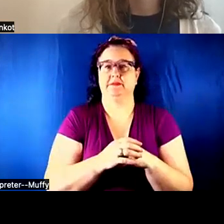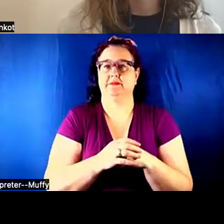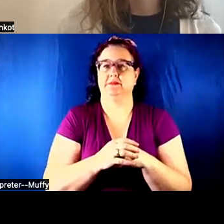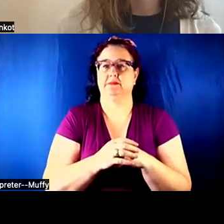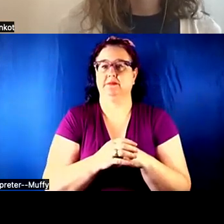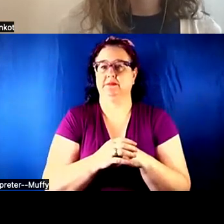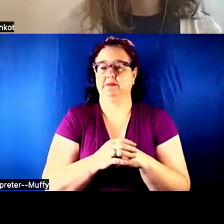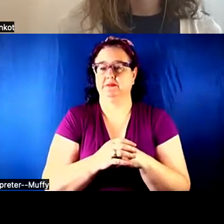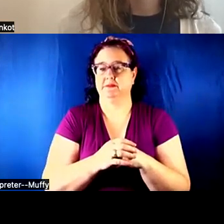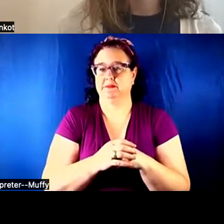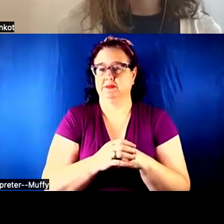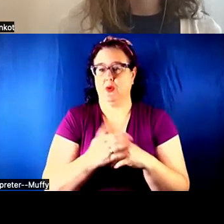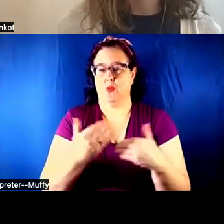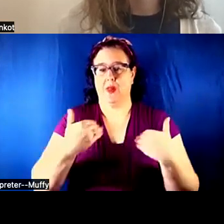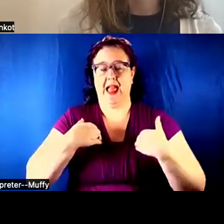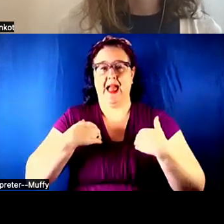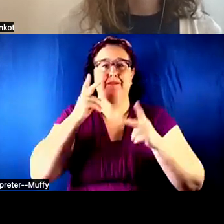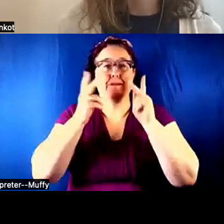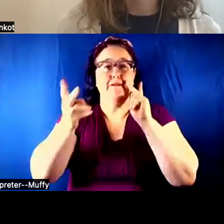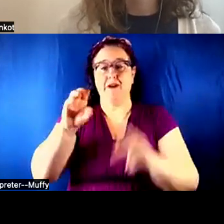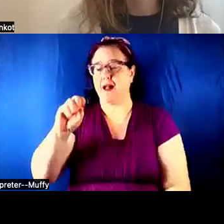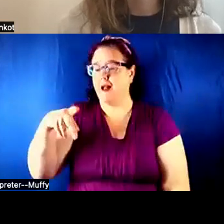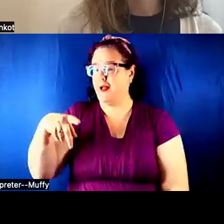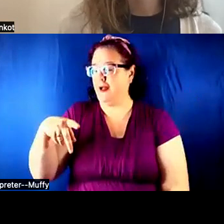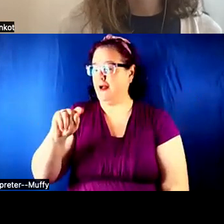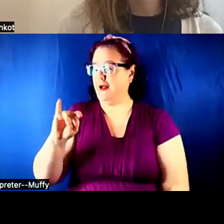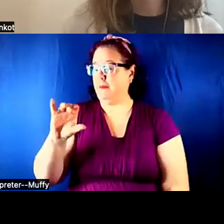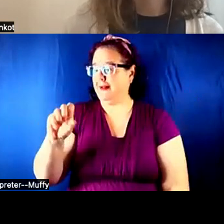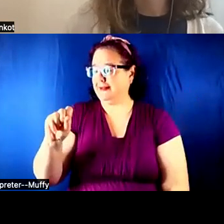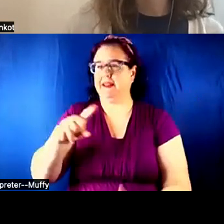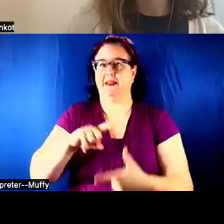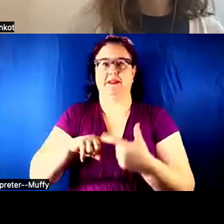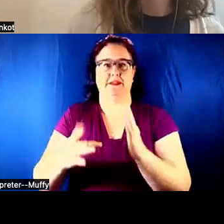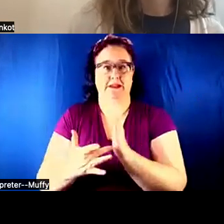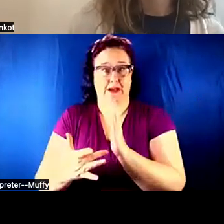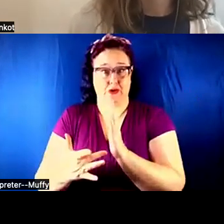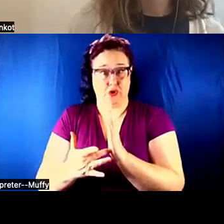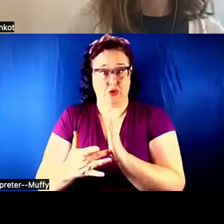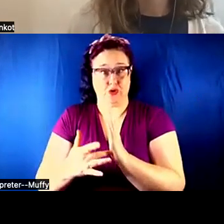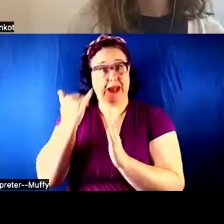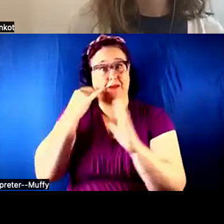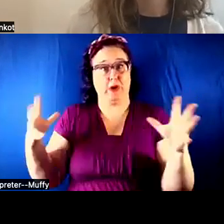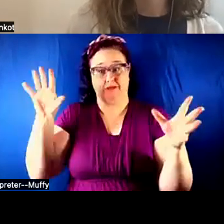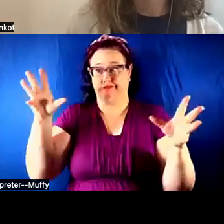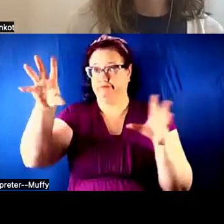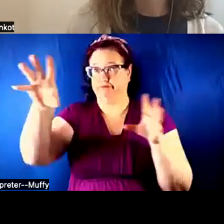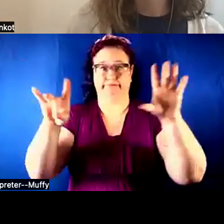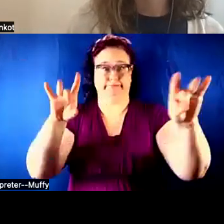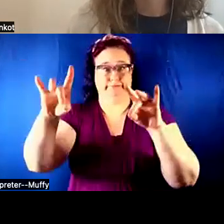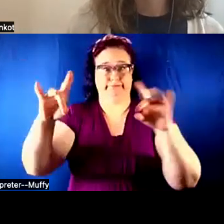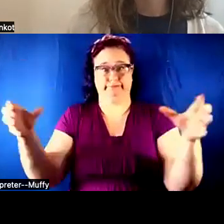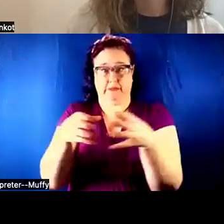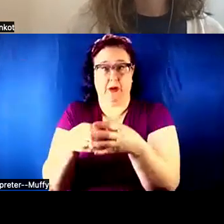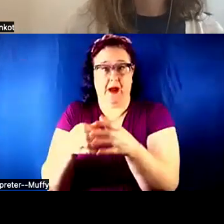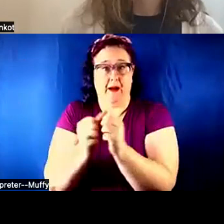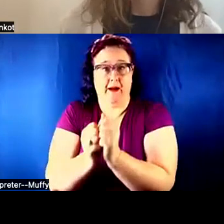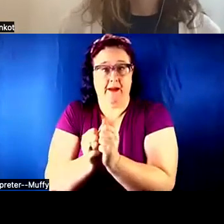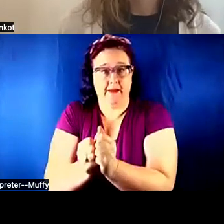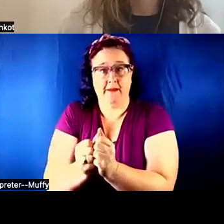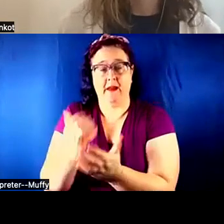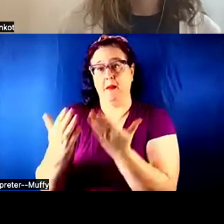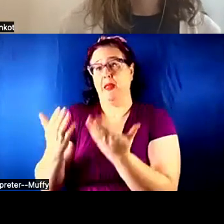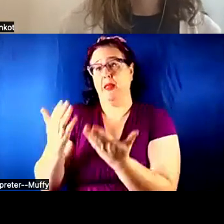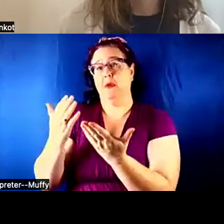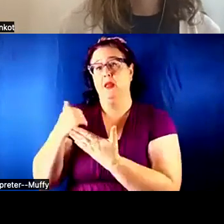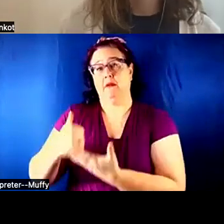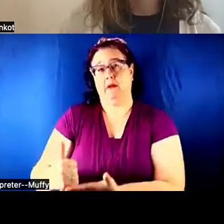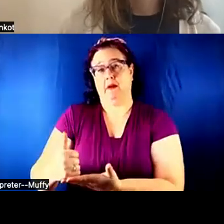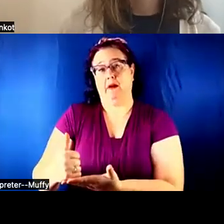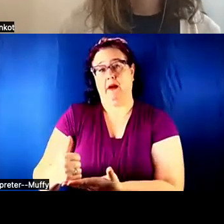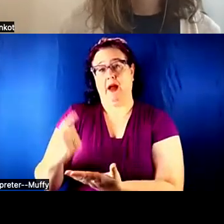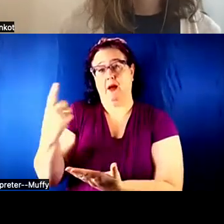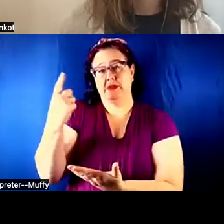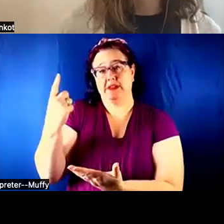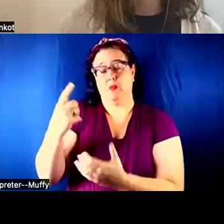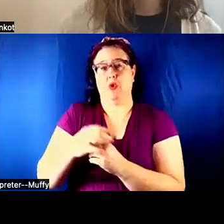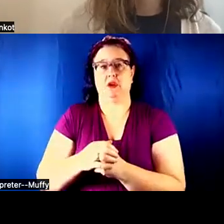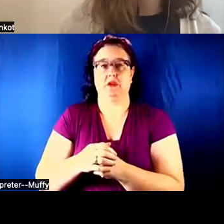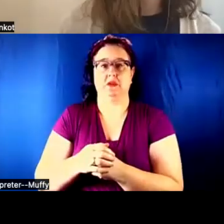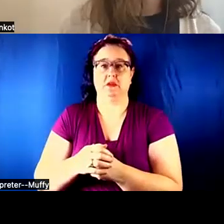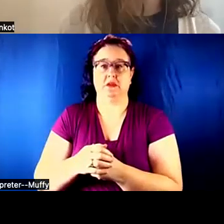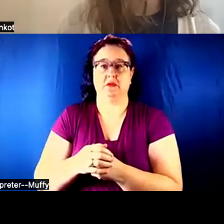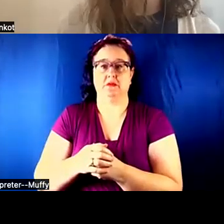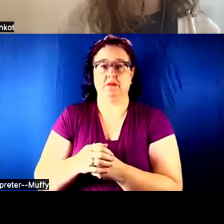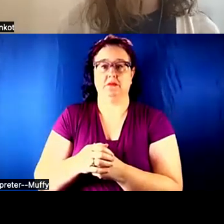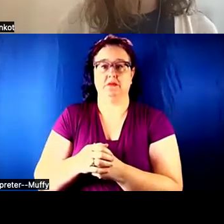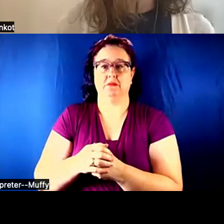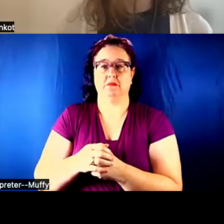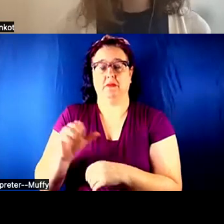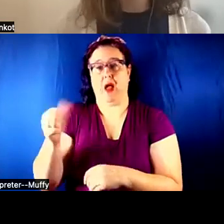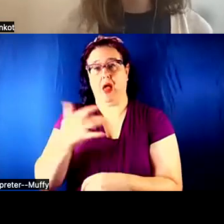upticks and technology. If they are combined, they can help somebody. Some can be used to help.